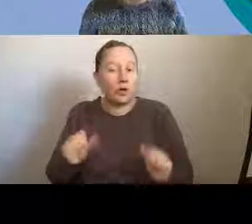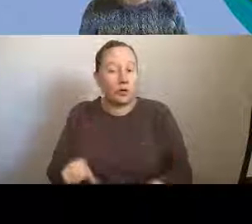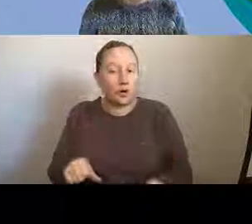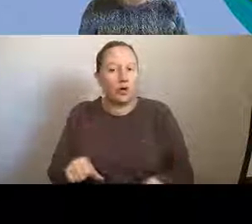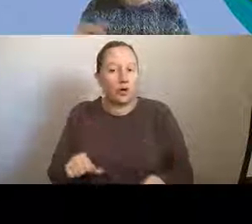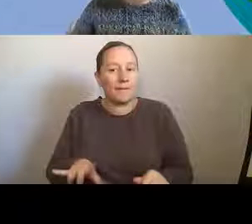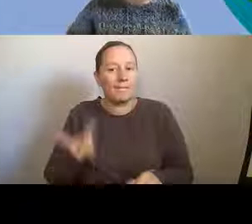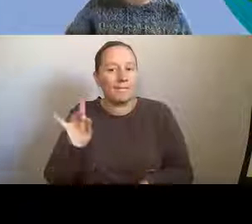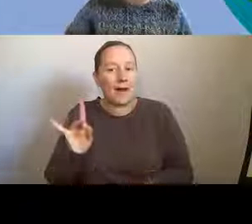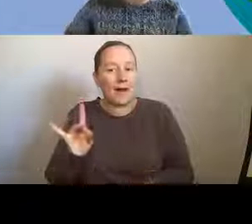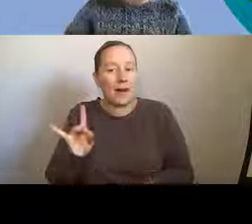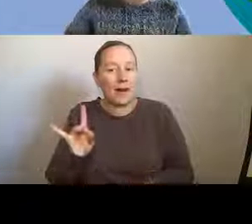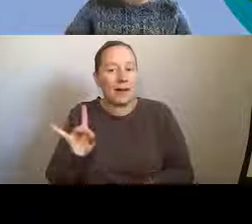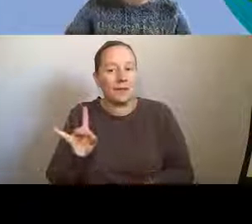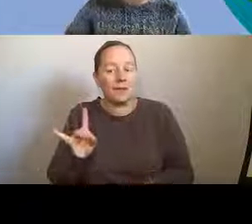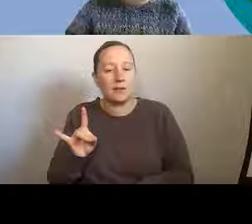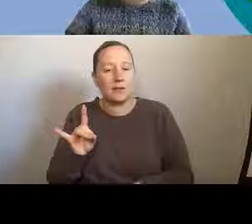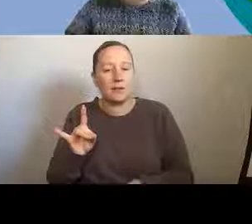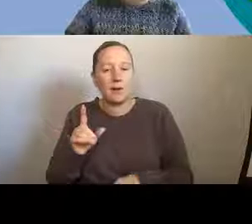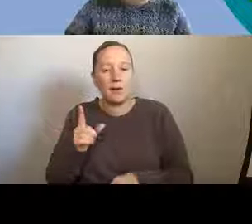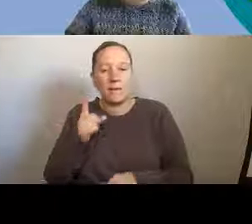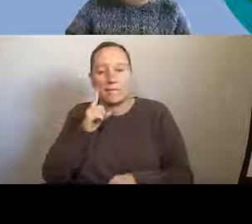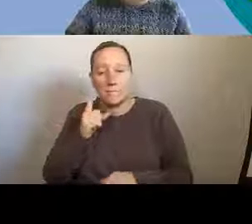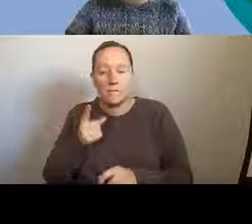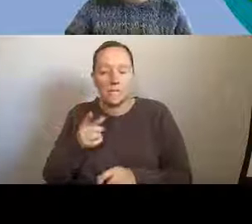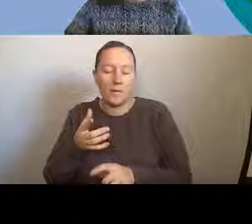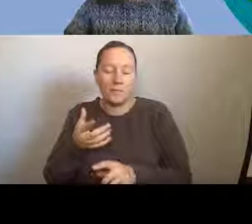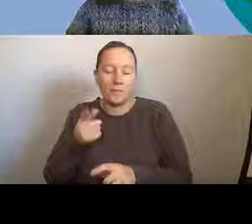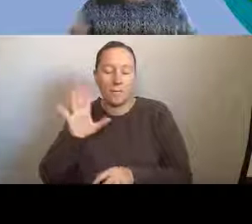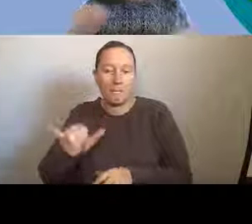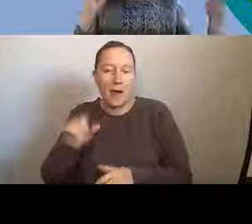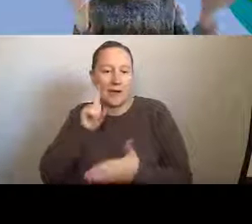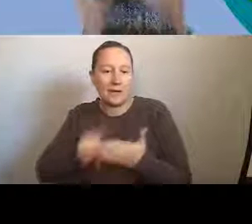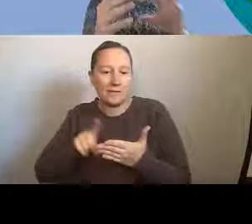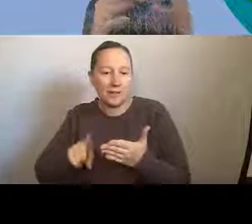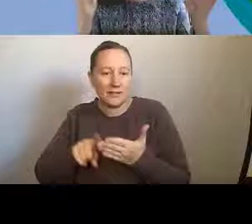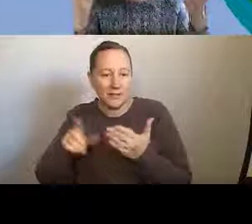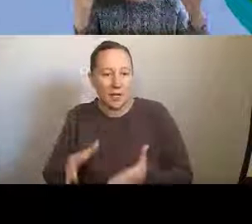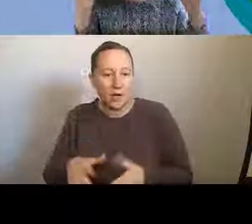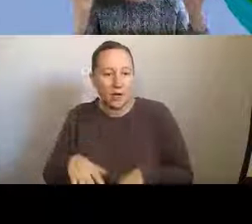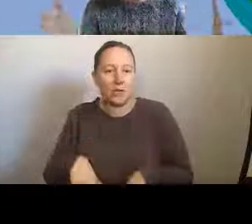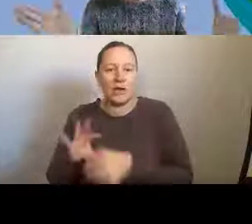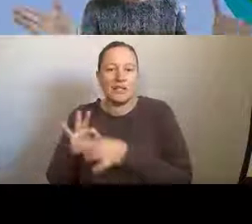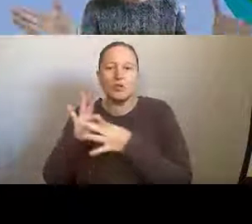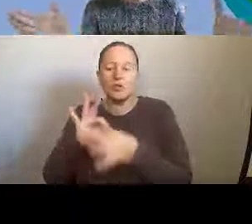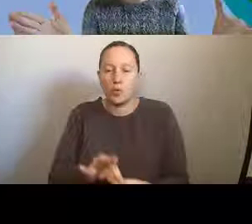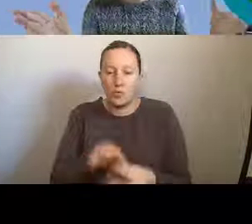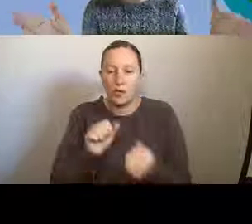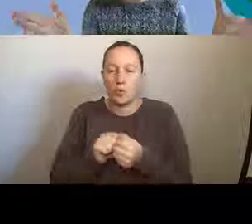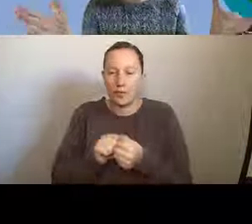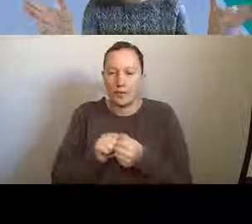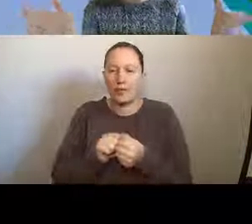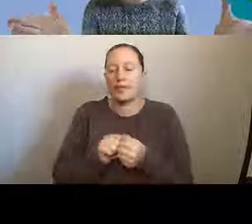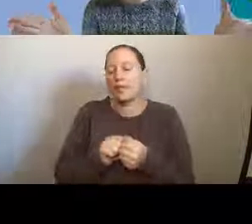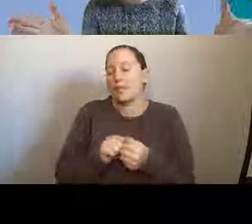or associated with the information or biospecimens. To change this around and just explain to you in layperson's terms,